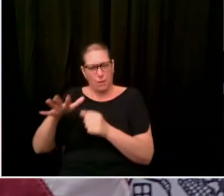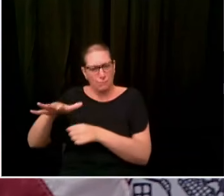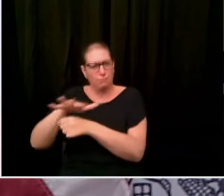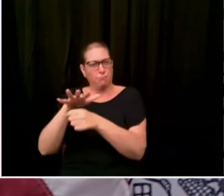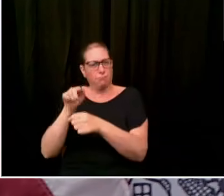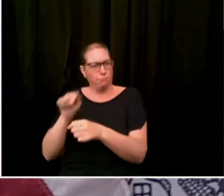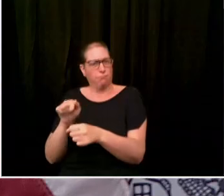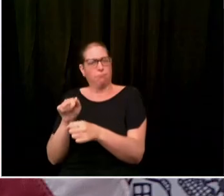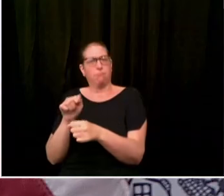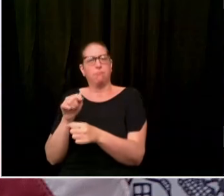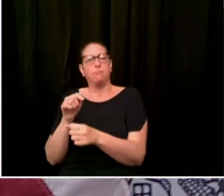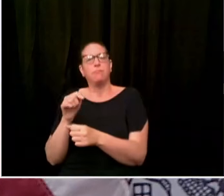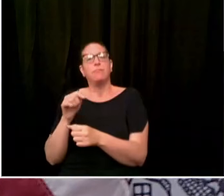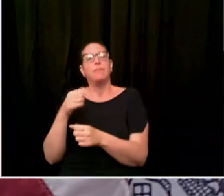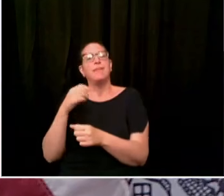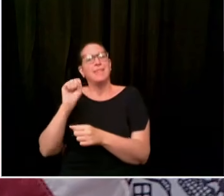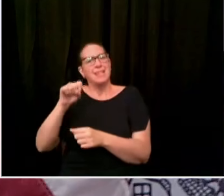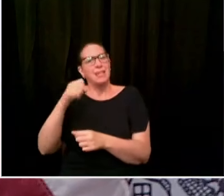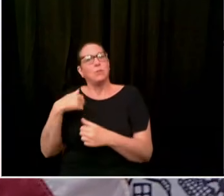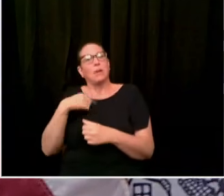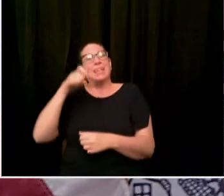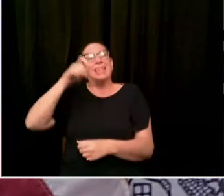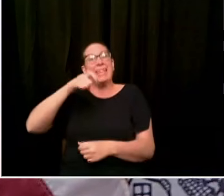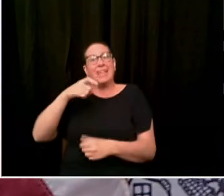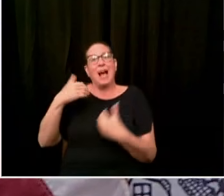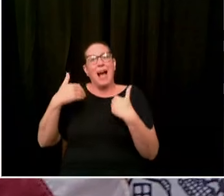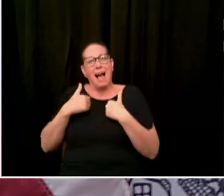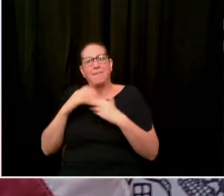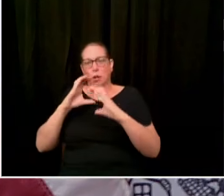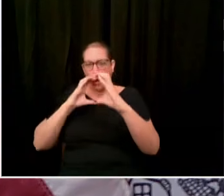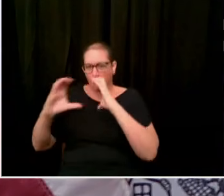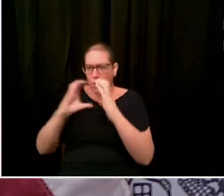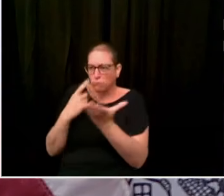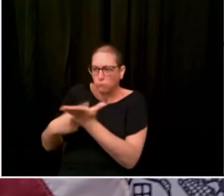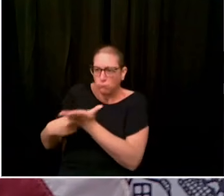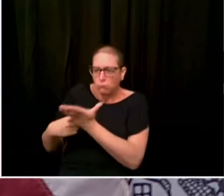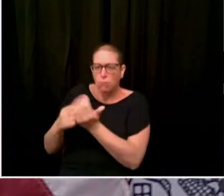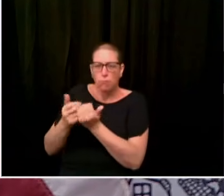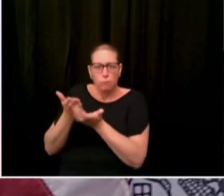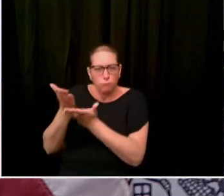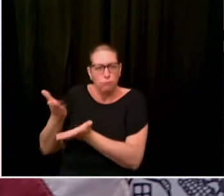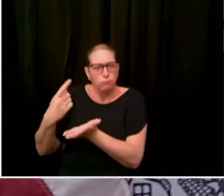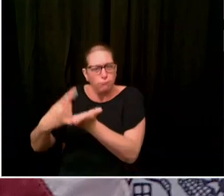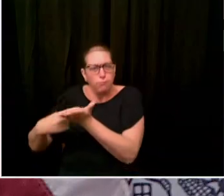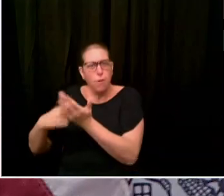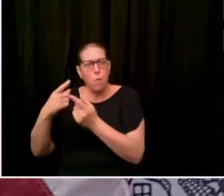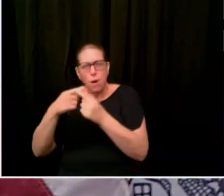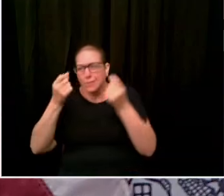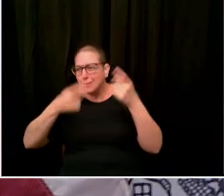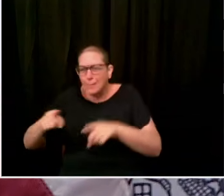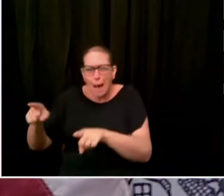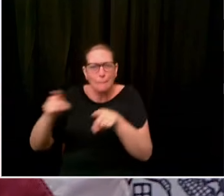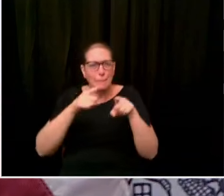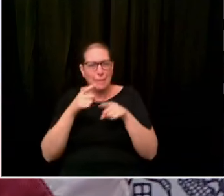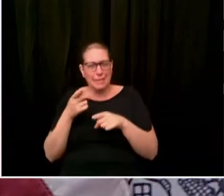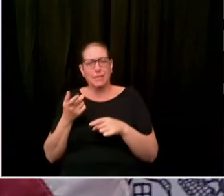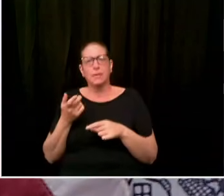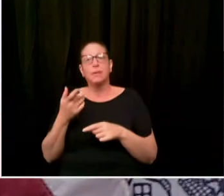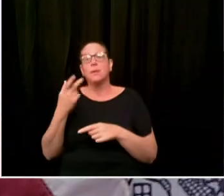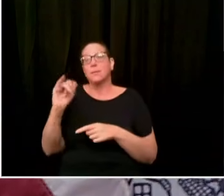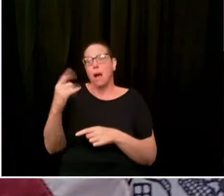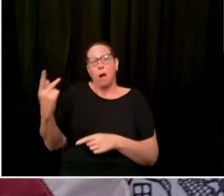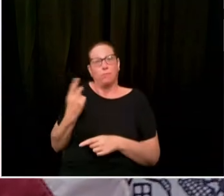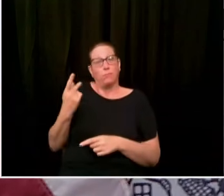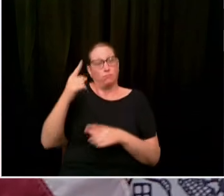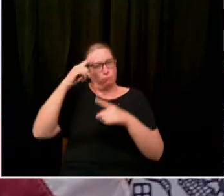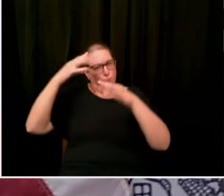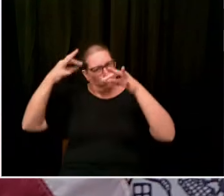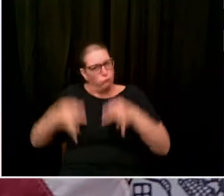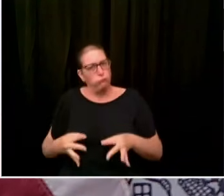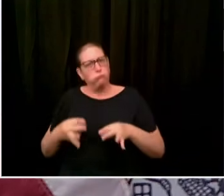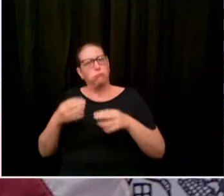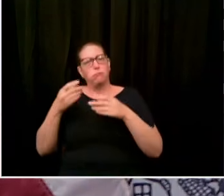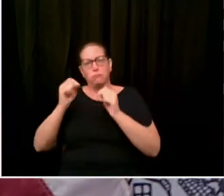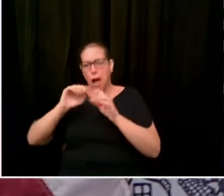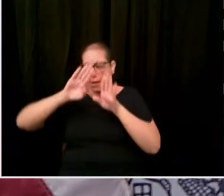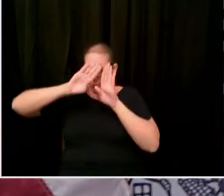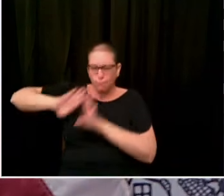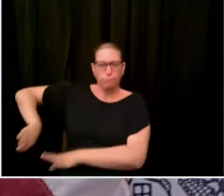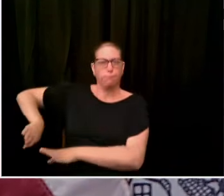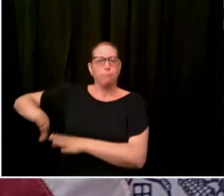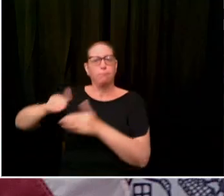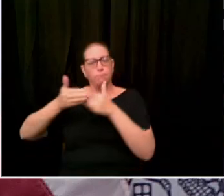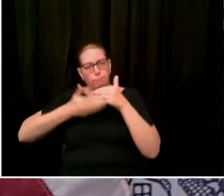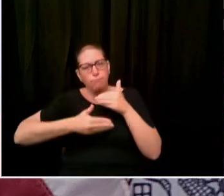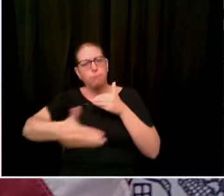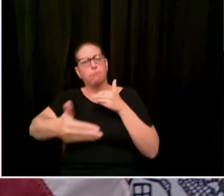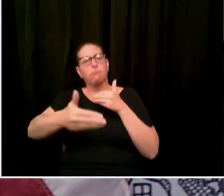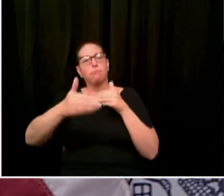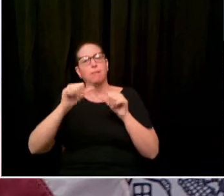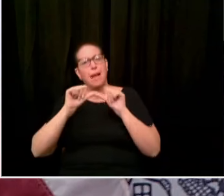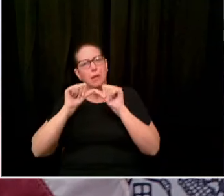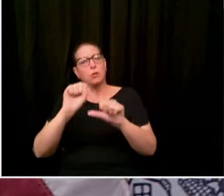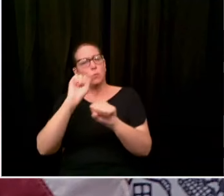COMMISSIONER